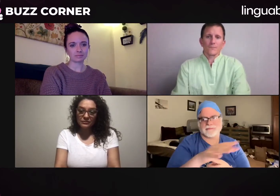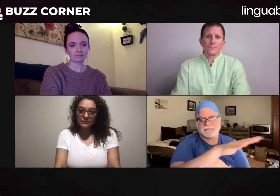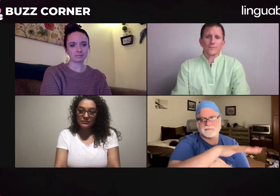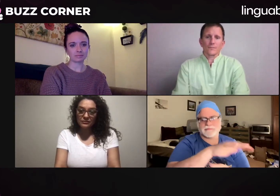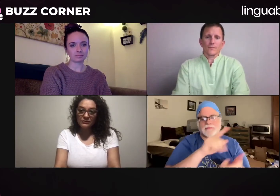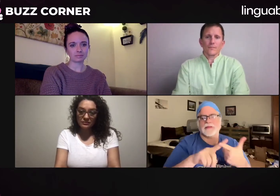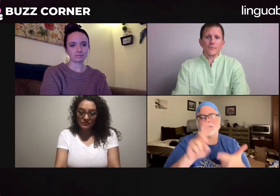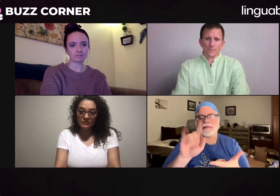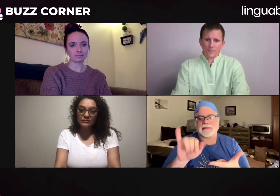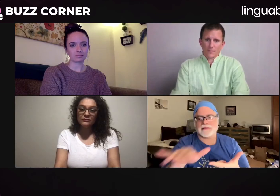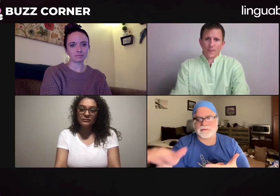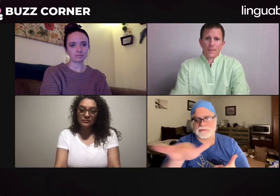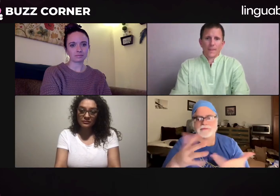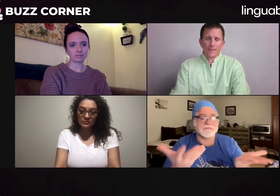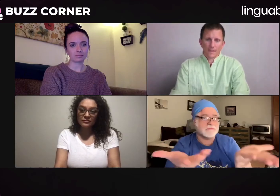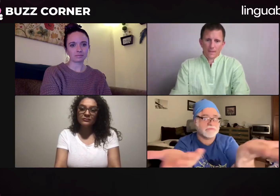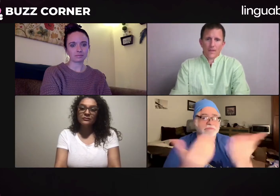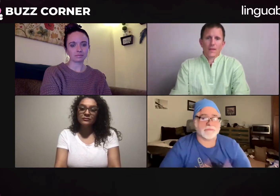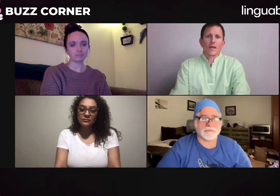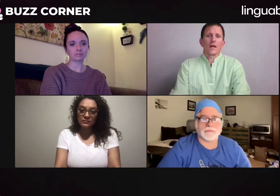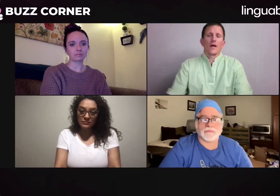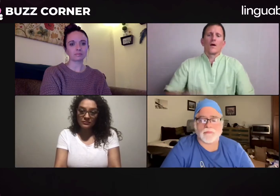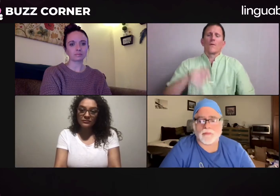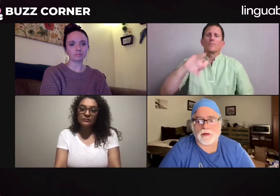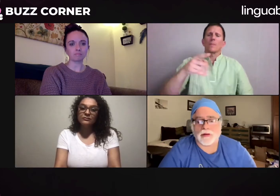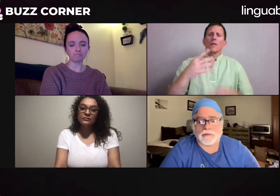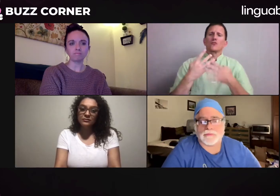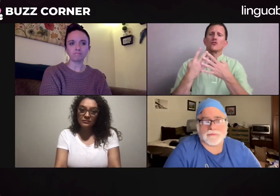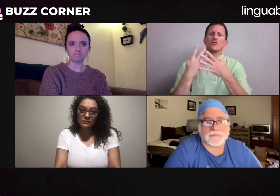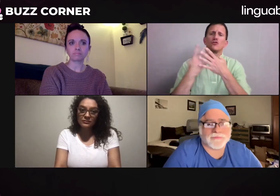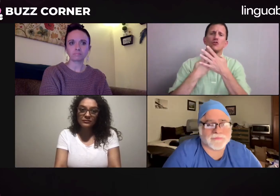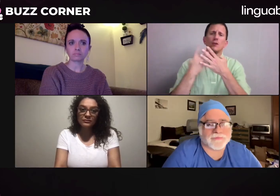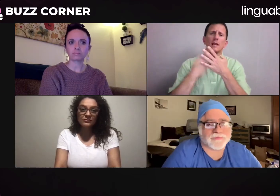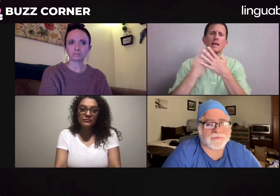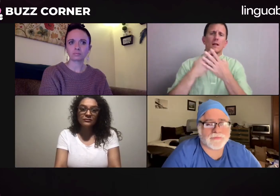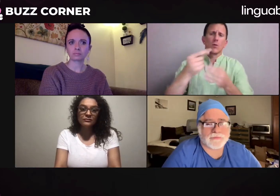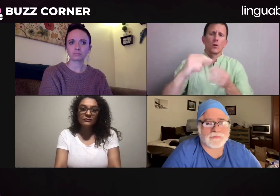And when you say screening,